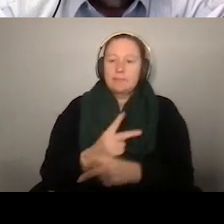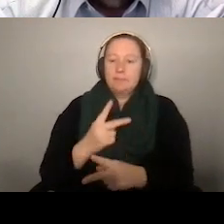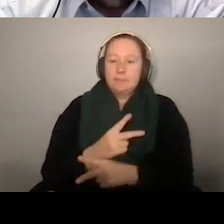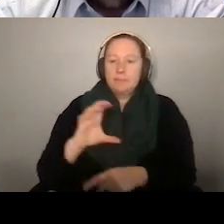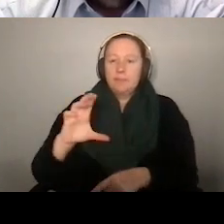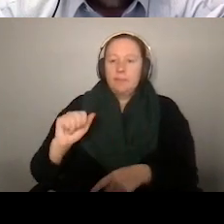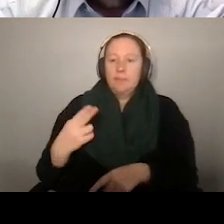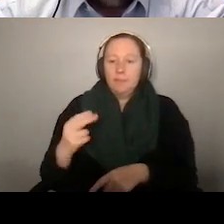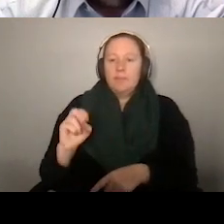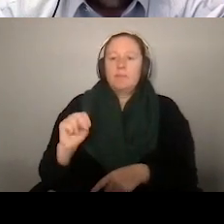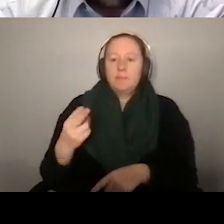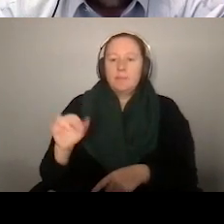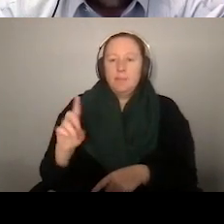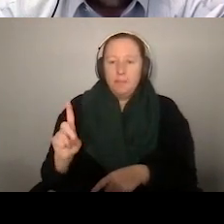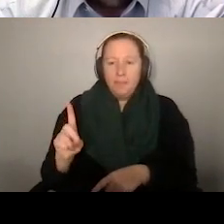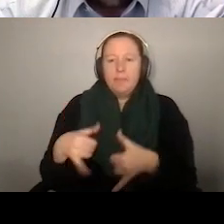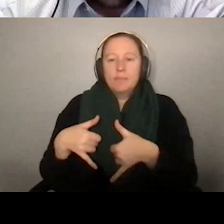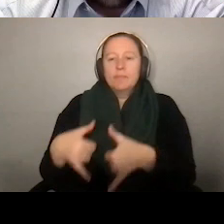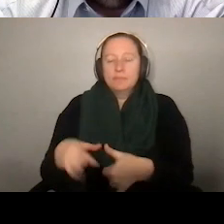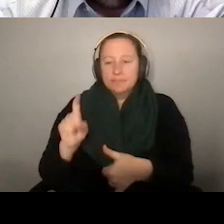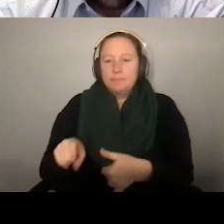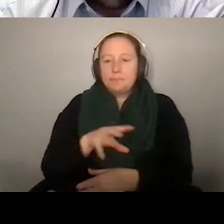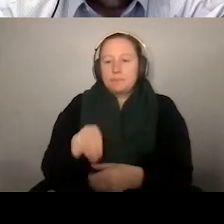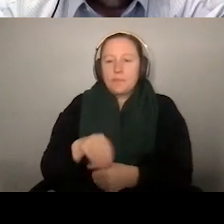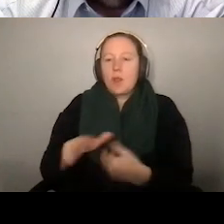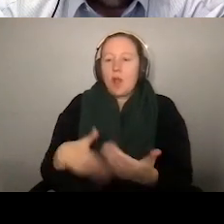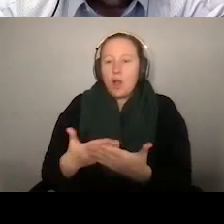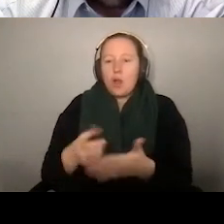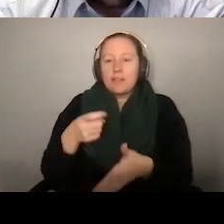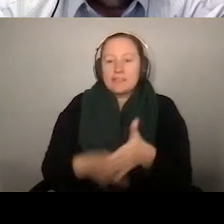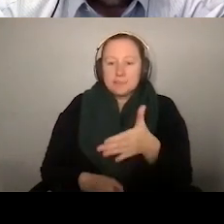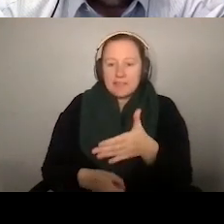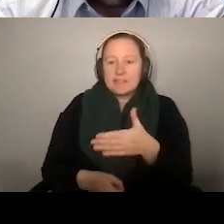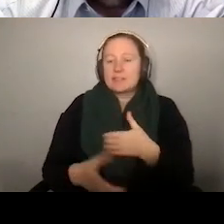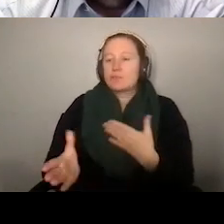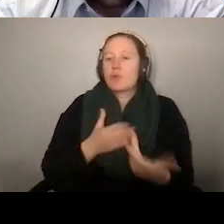an awarded institution must include all expenses they had incurred regardless of whether payments had been made for